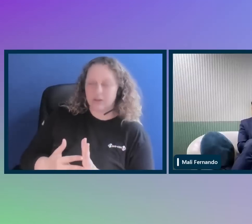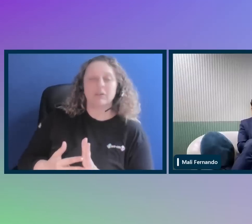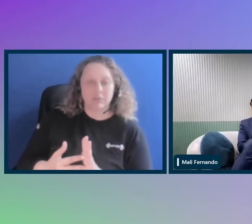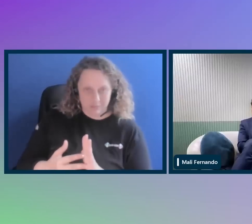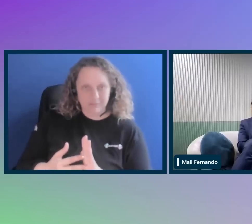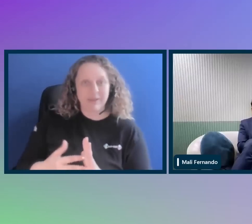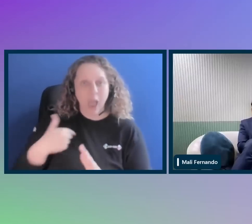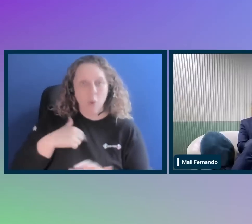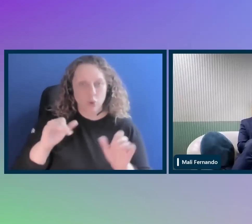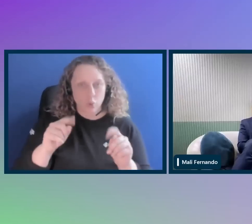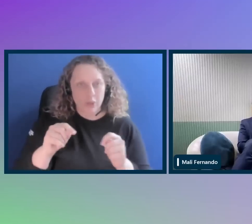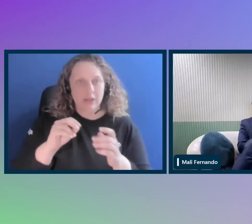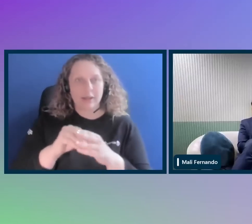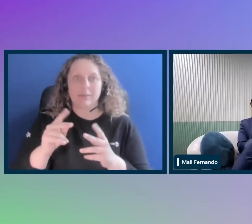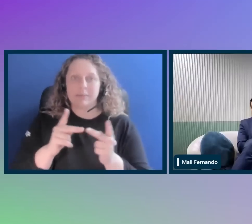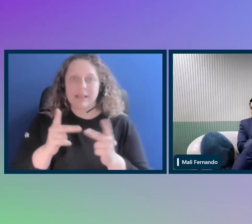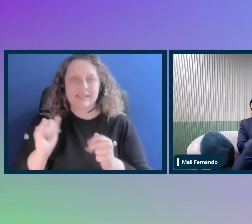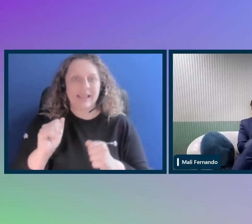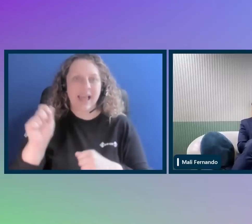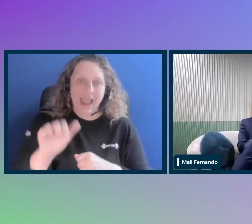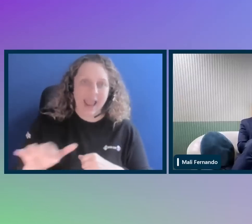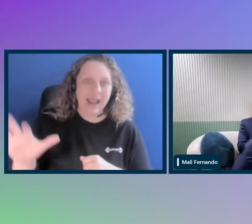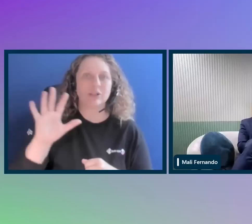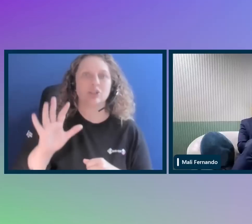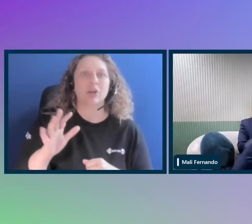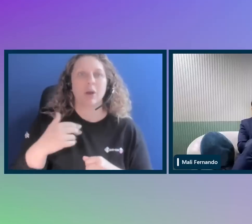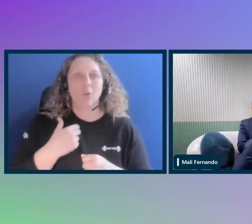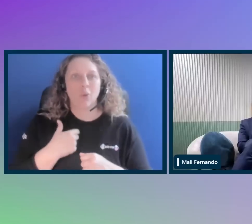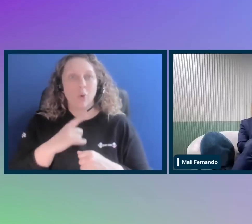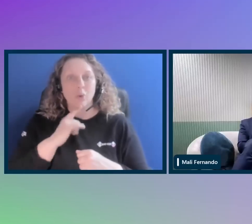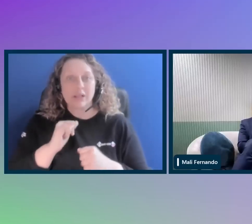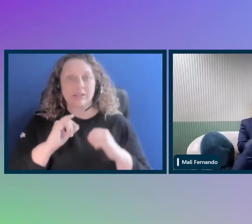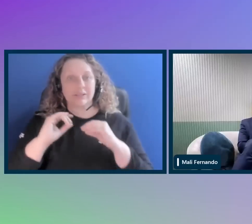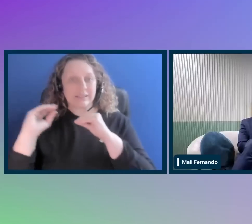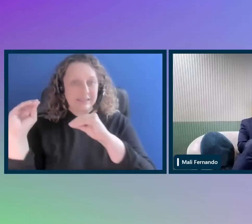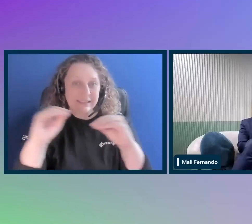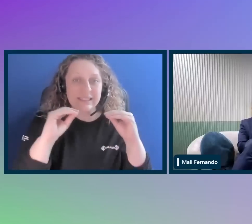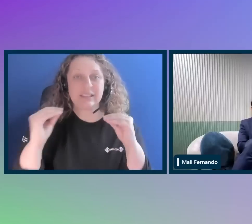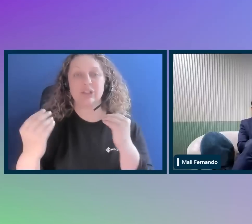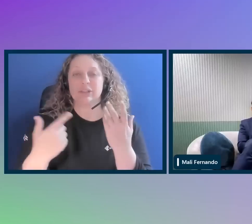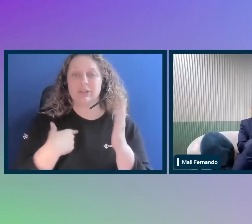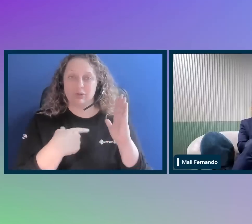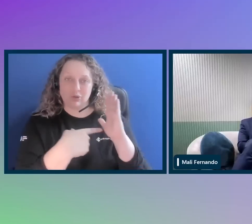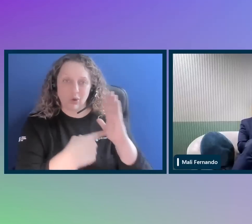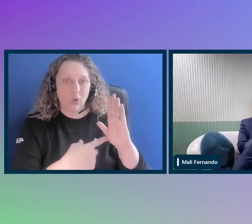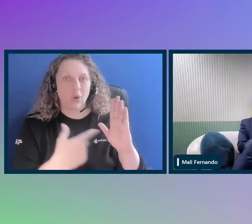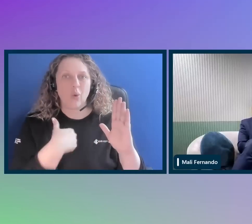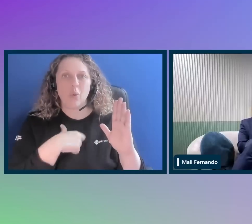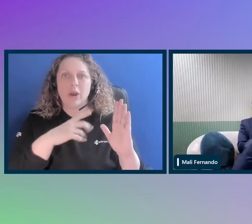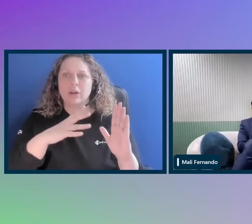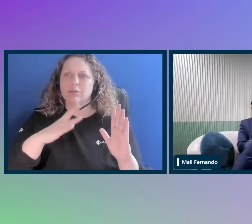We're giving away our expertise, we're helping other companies. It's not something we talk about. It's not something that's in the press.